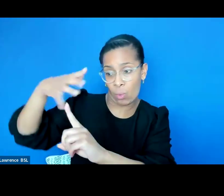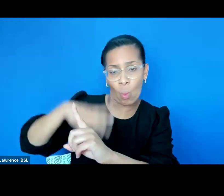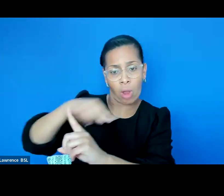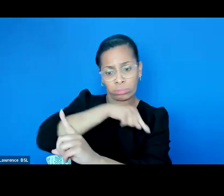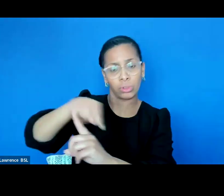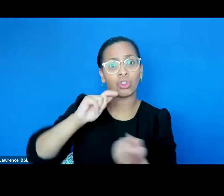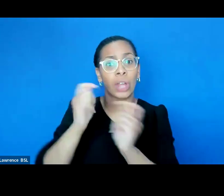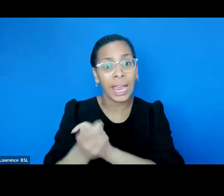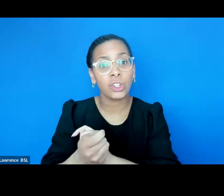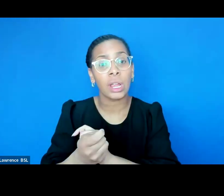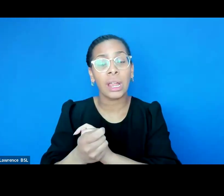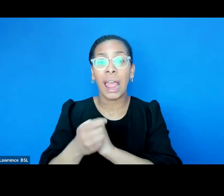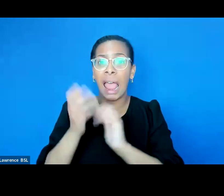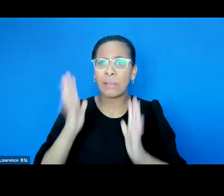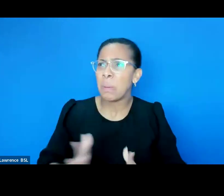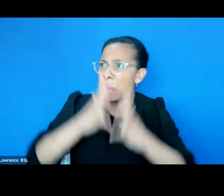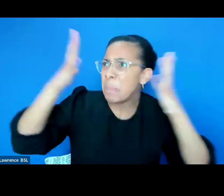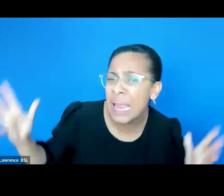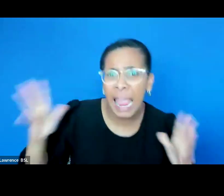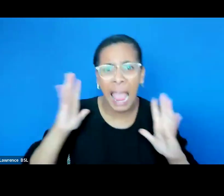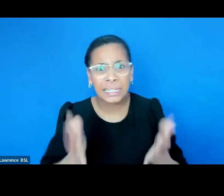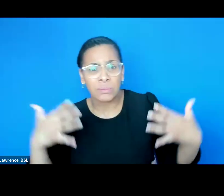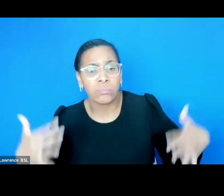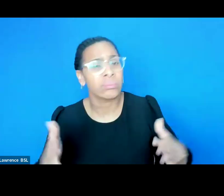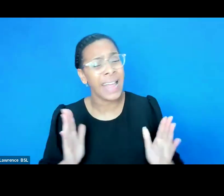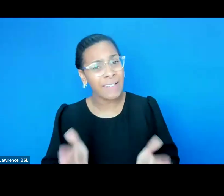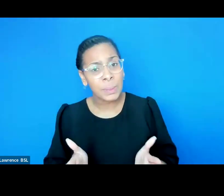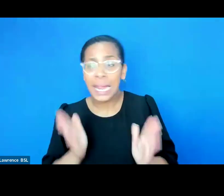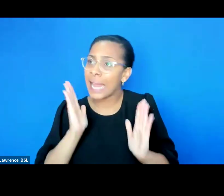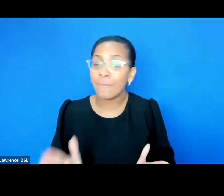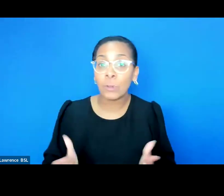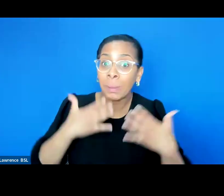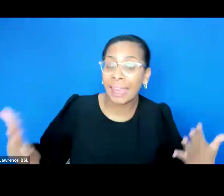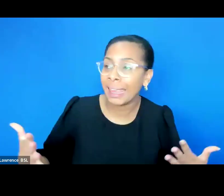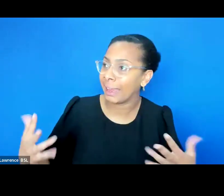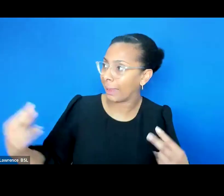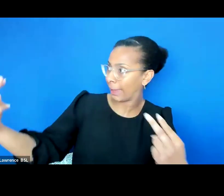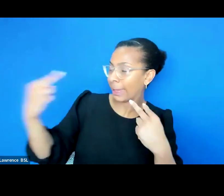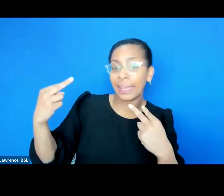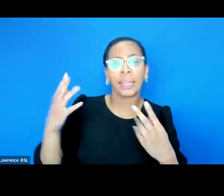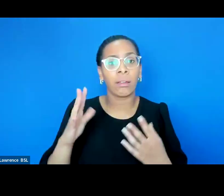and it doesn't need to be in the spotlight.It's hard being in the spotlight.